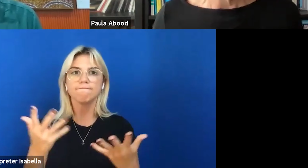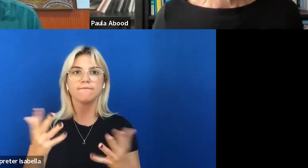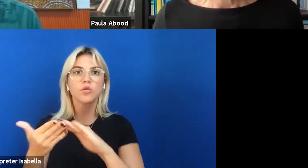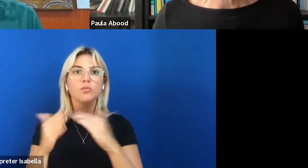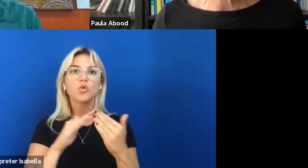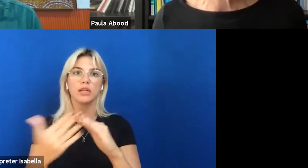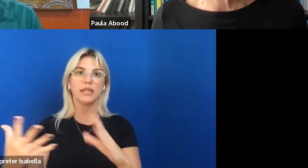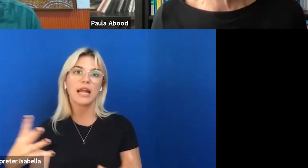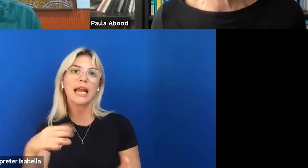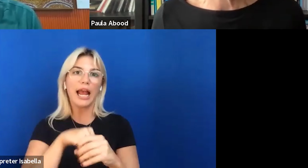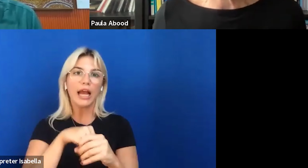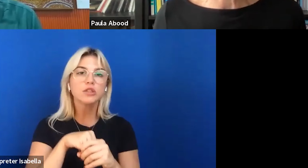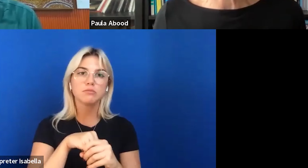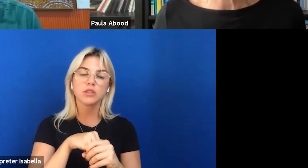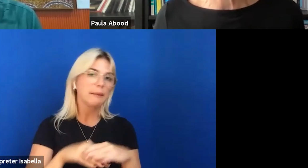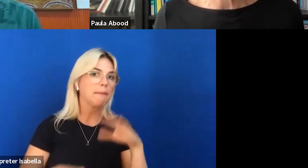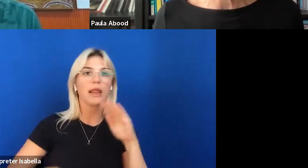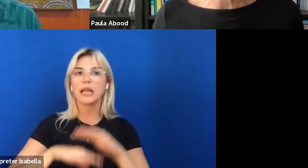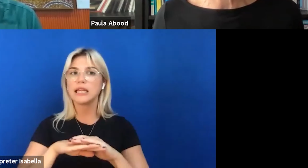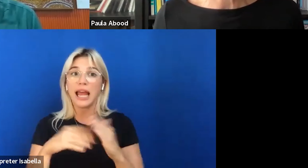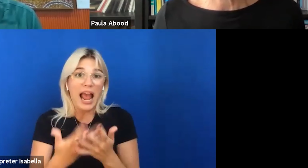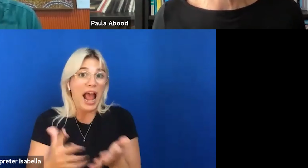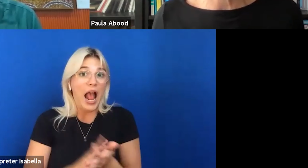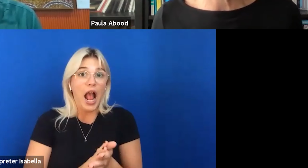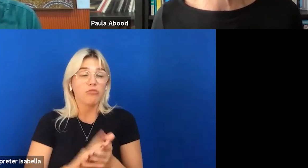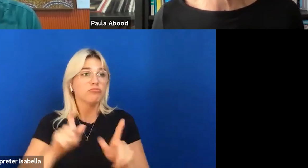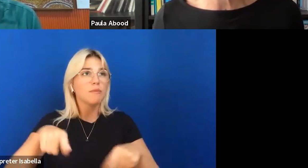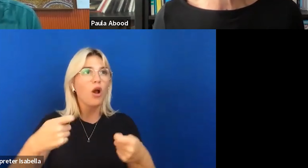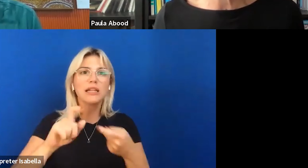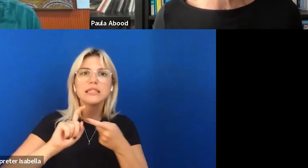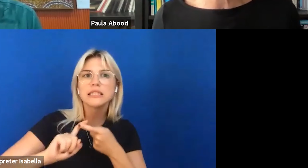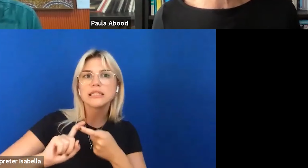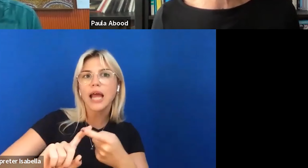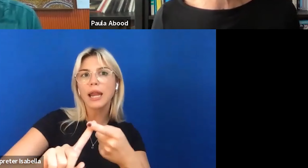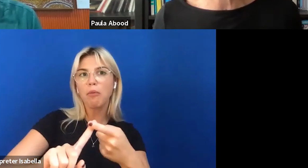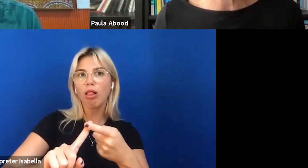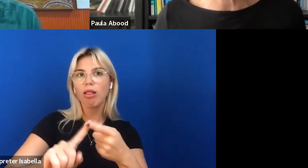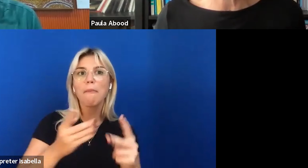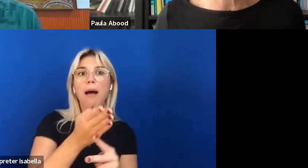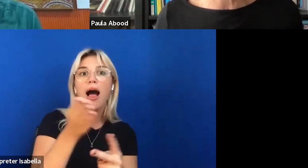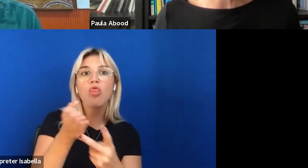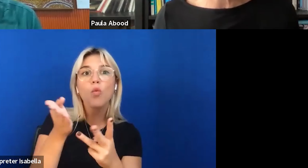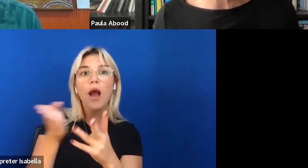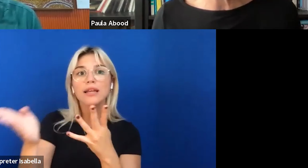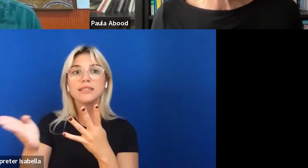how they maybe provide sustainable pathways towards creative and cultural autonomy,